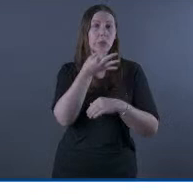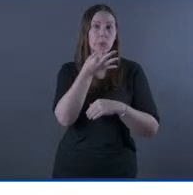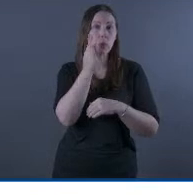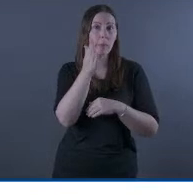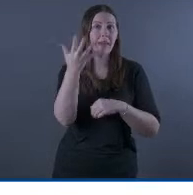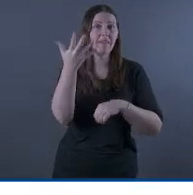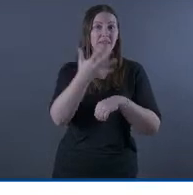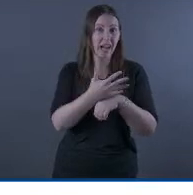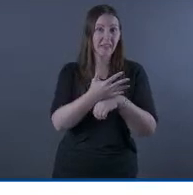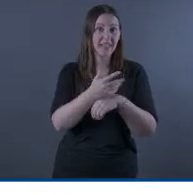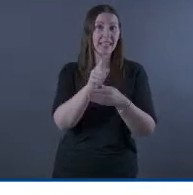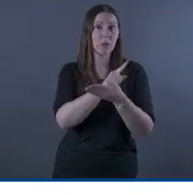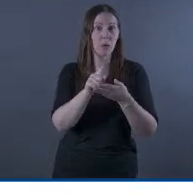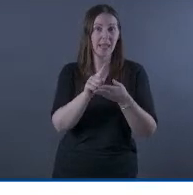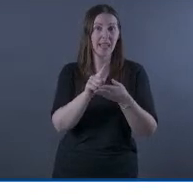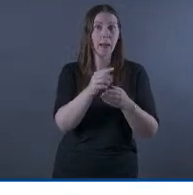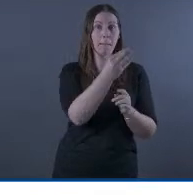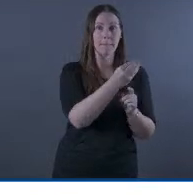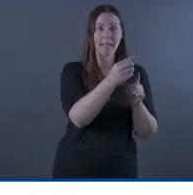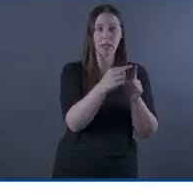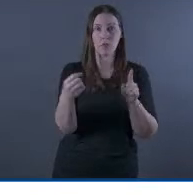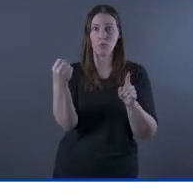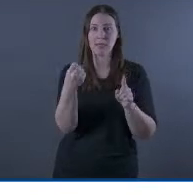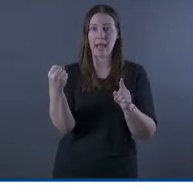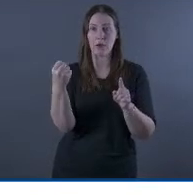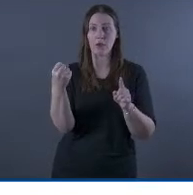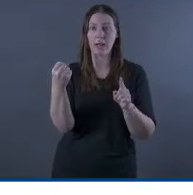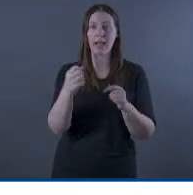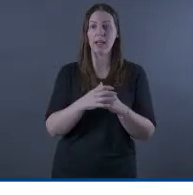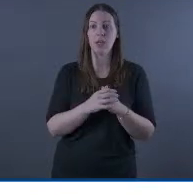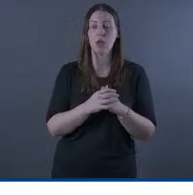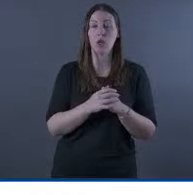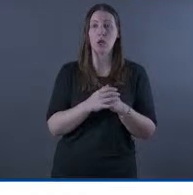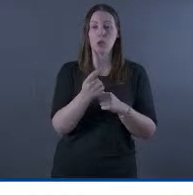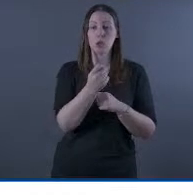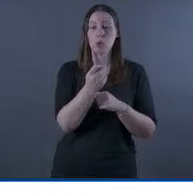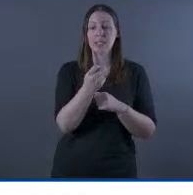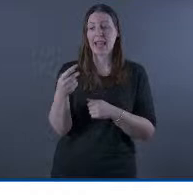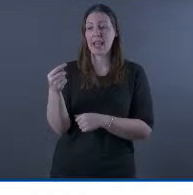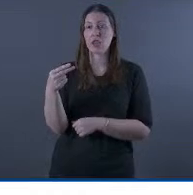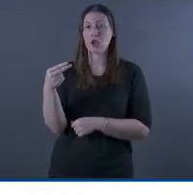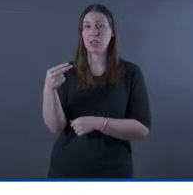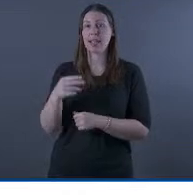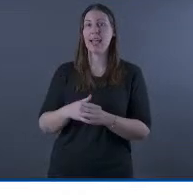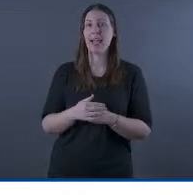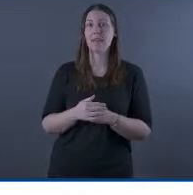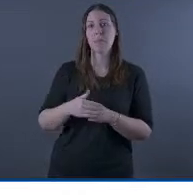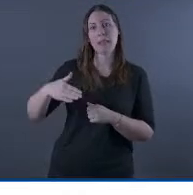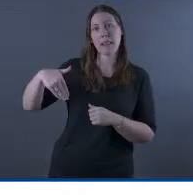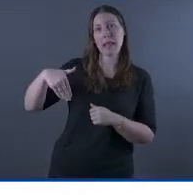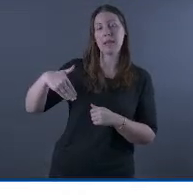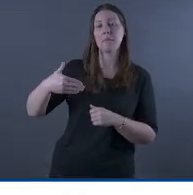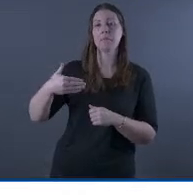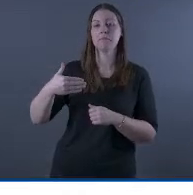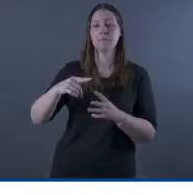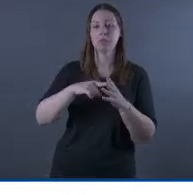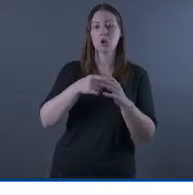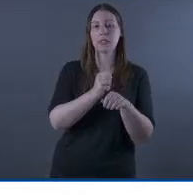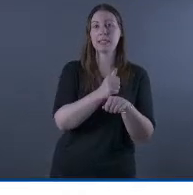Tuesdays and Thursdays, our later days starting at 10 and going to seven.